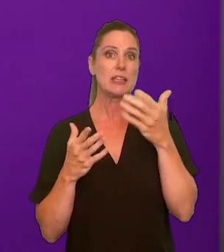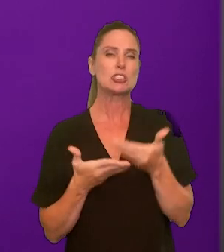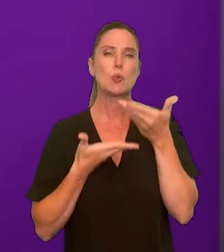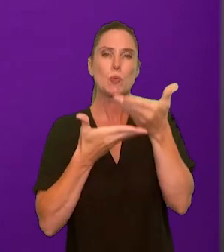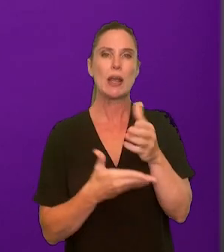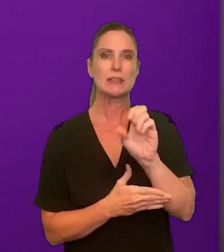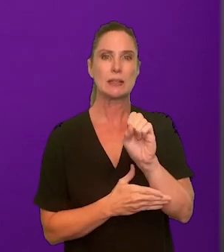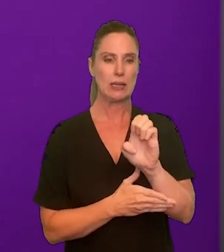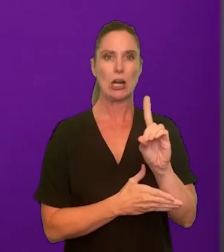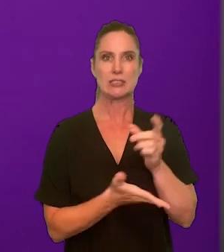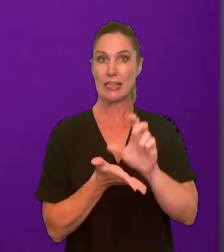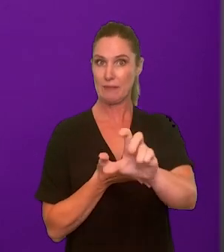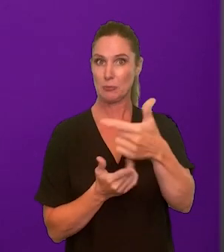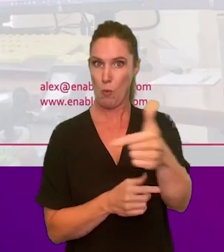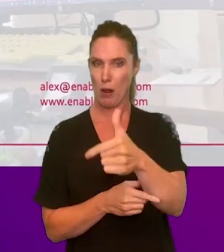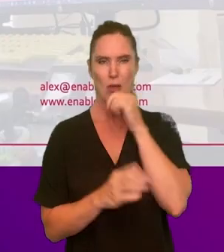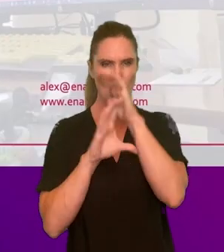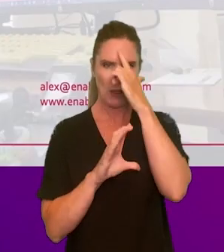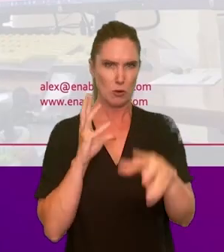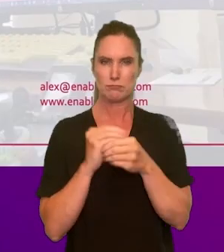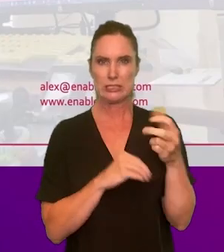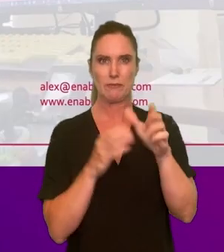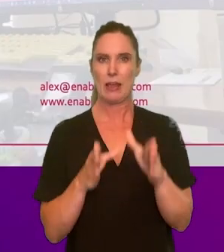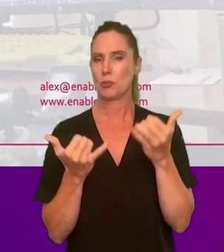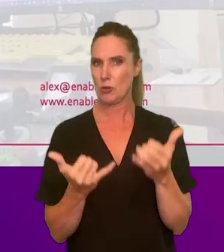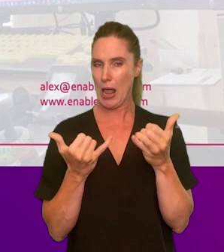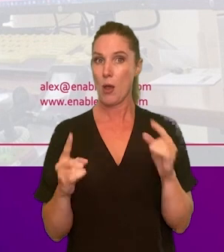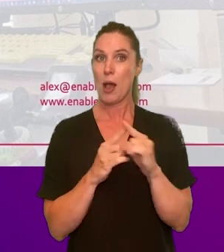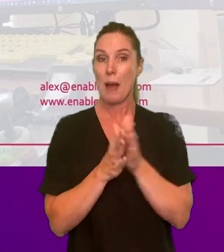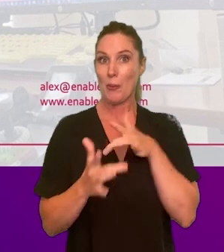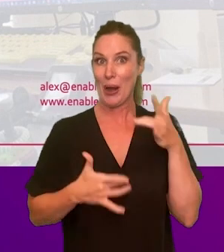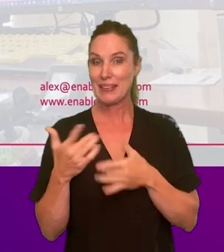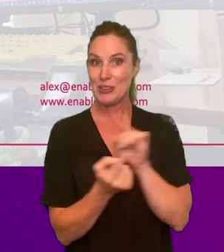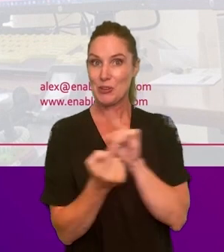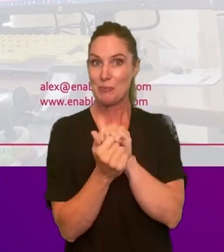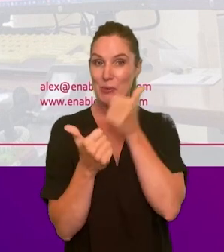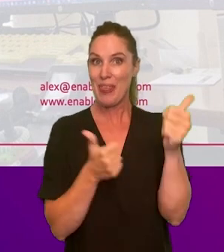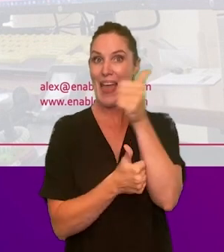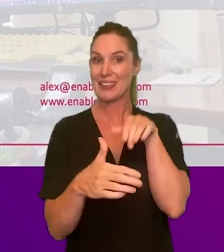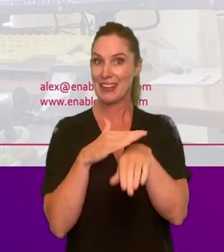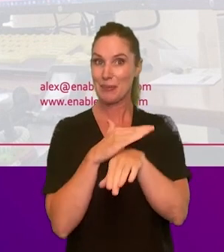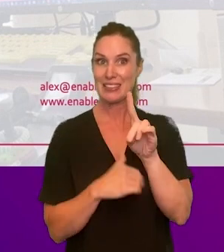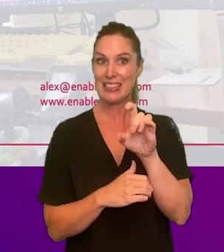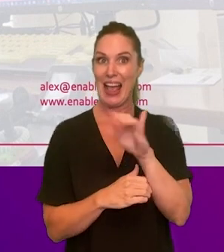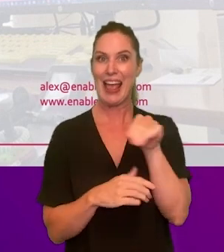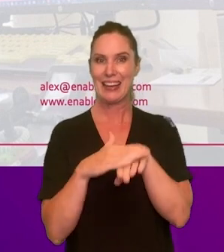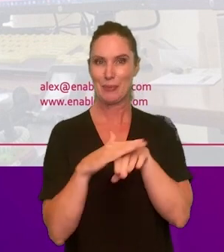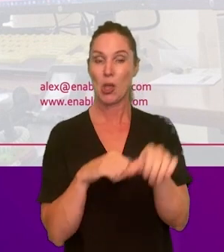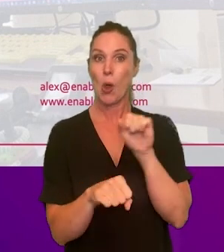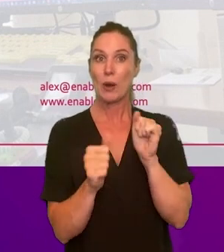and are not looking for additional investors at this point, but we're eager to meet with heads of accessibility, DE&I and technology working at companies that are eager to discover how,